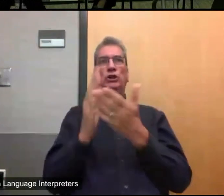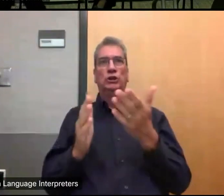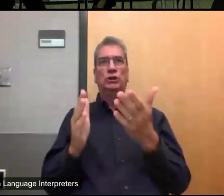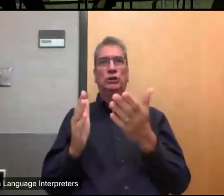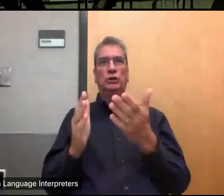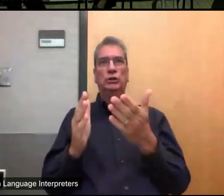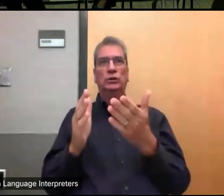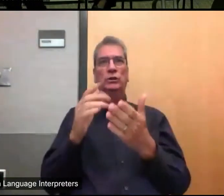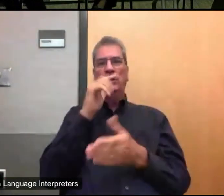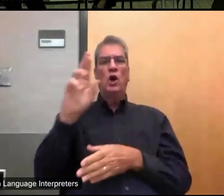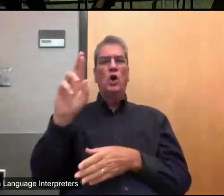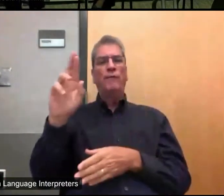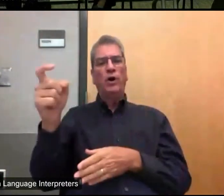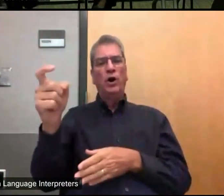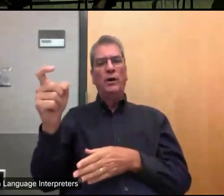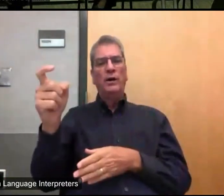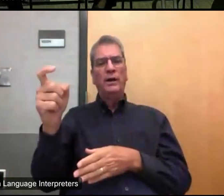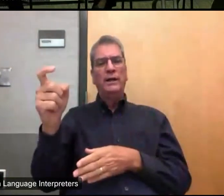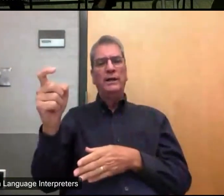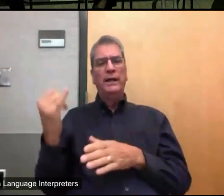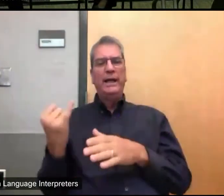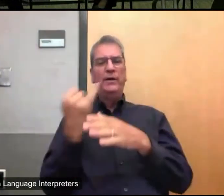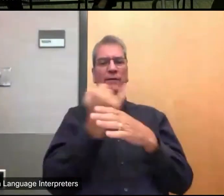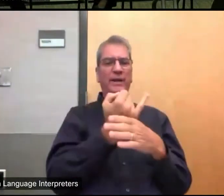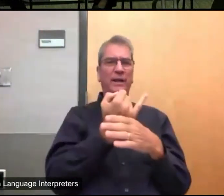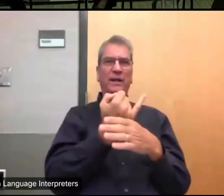pharmaceutical interventions early on that, you know, we didn't have a whole lot else